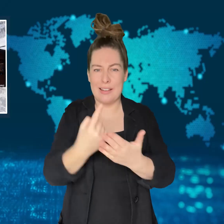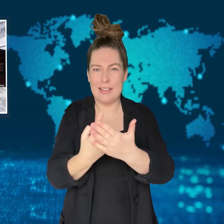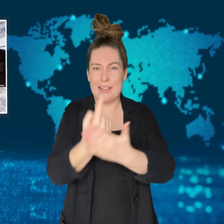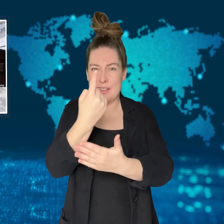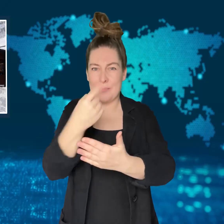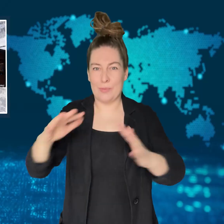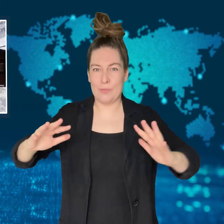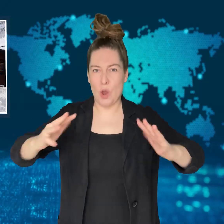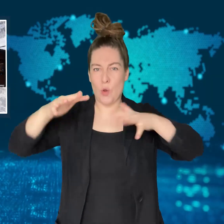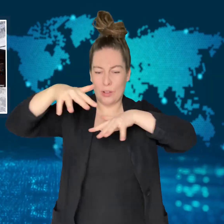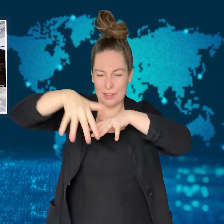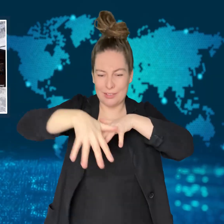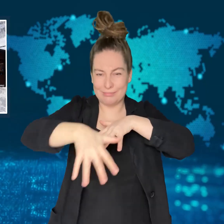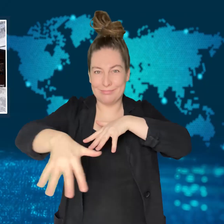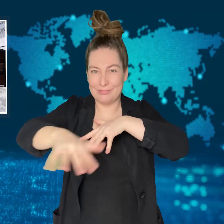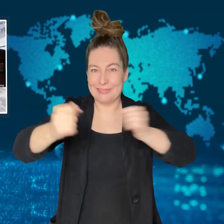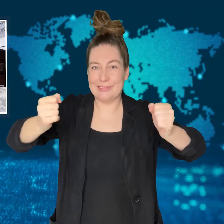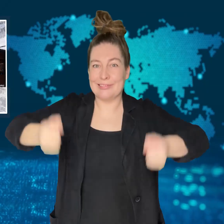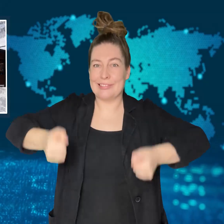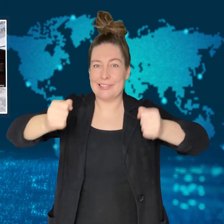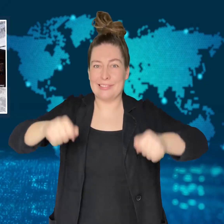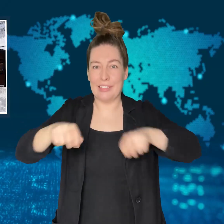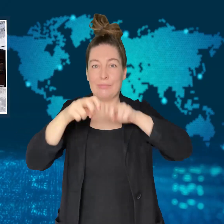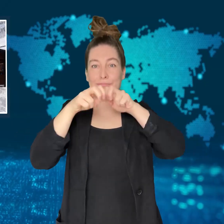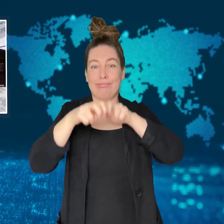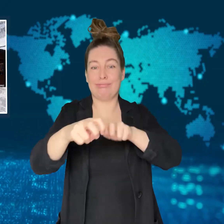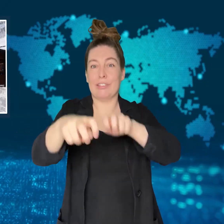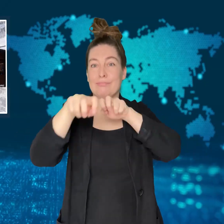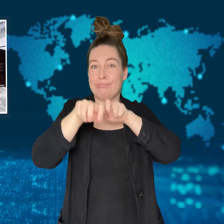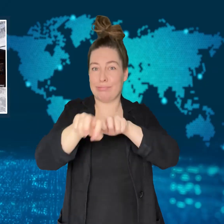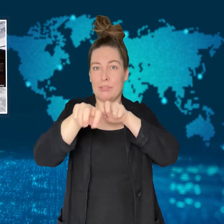The resort was closed while rescue efforts took place.